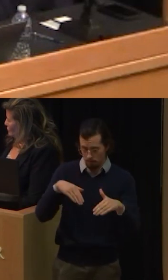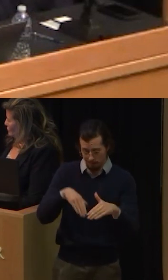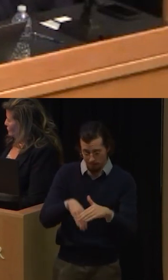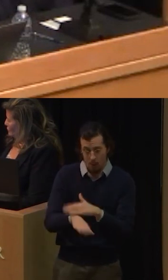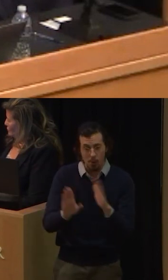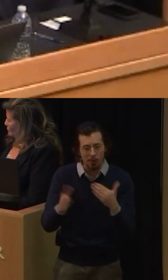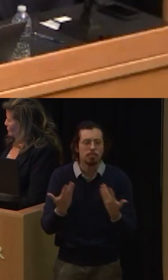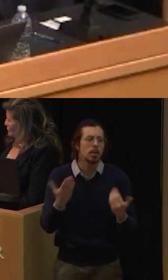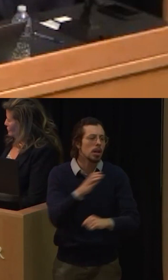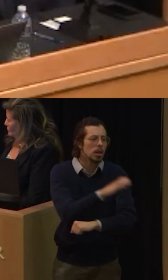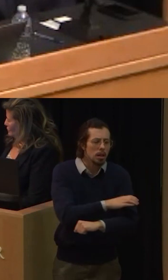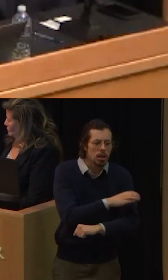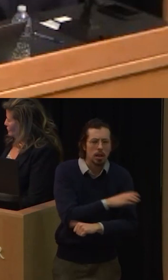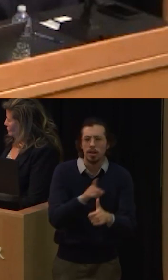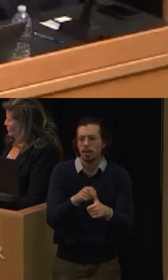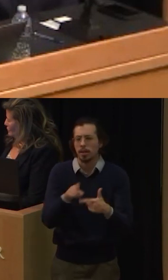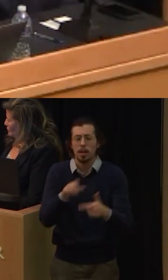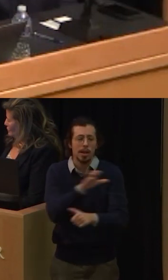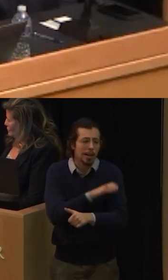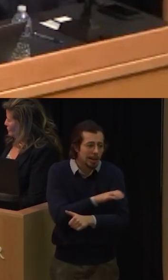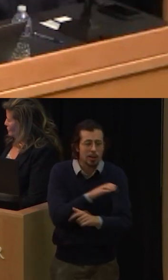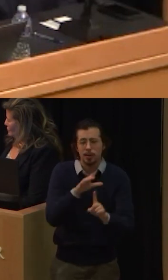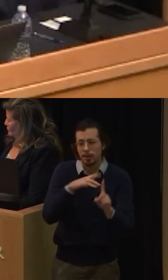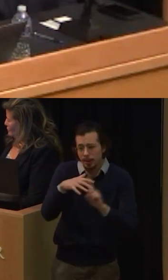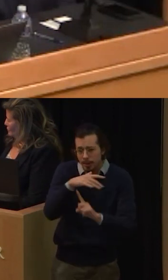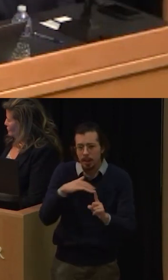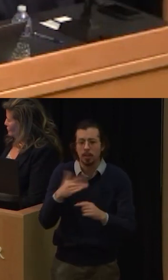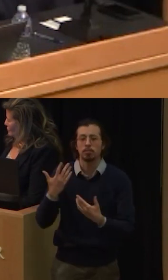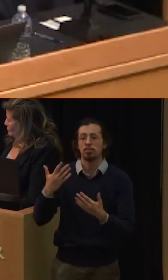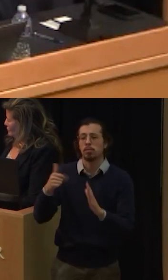whether it's clinics or clinical settings, into operating rooms,